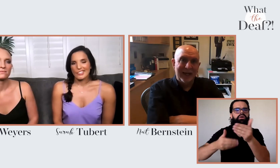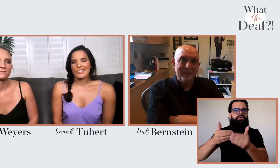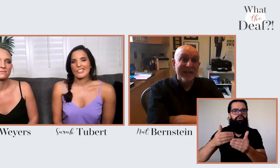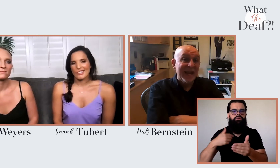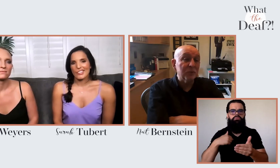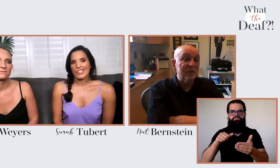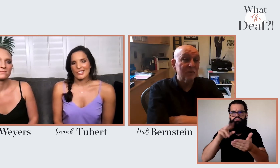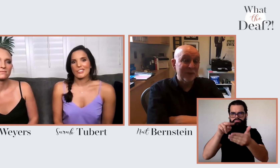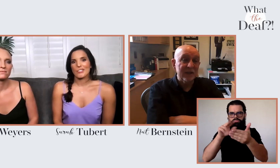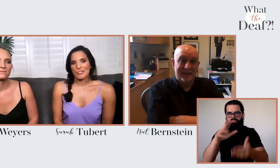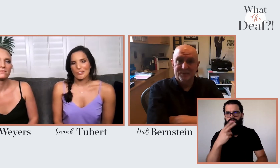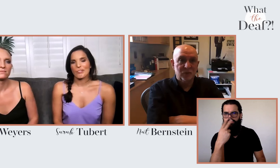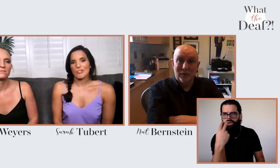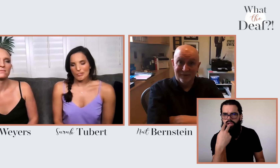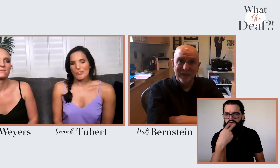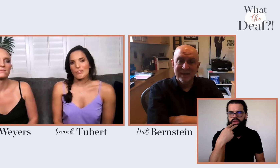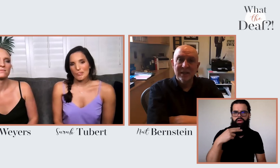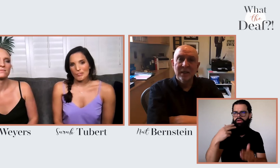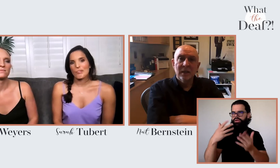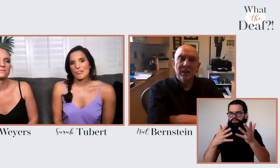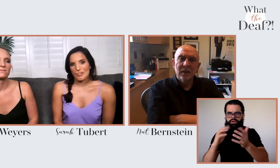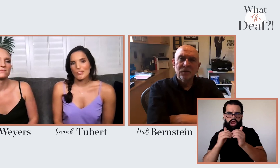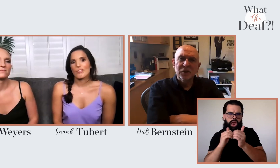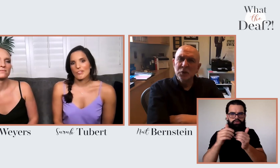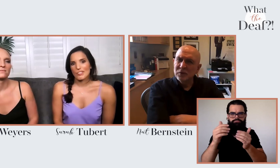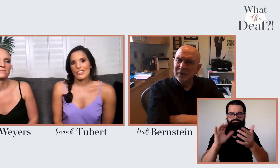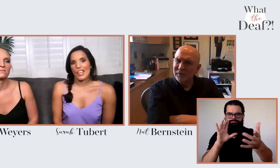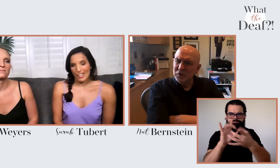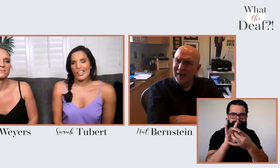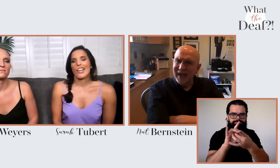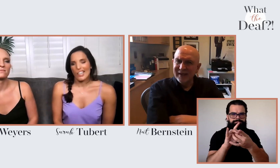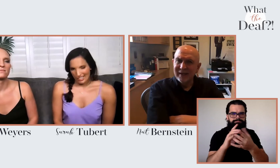and be able to read lips or whatever it is. Do you, do you ever do that?